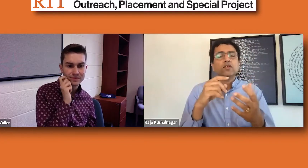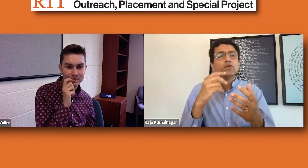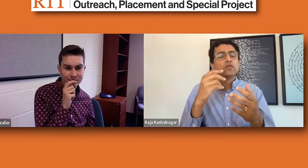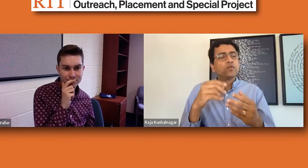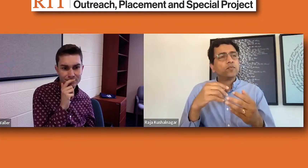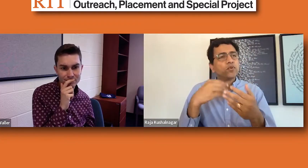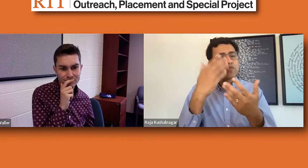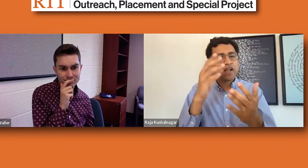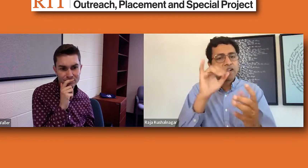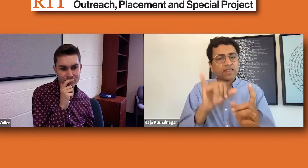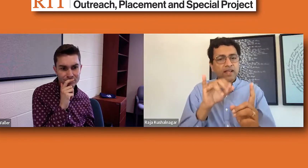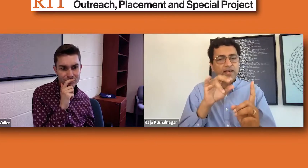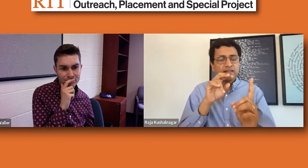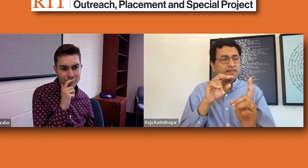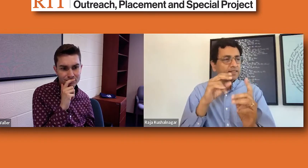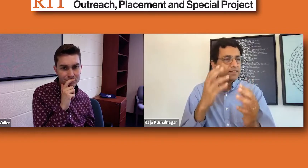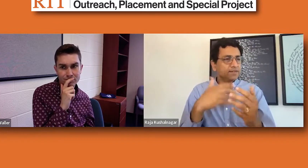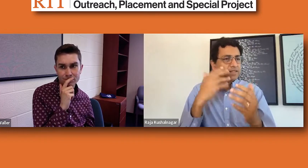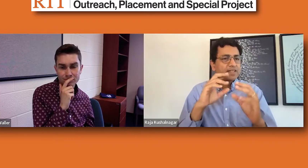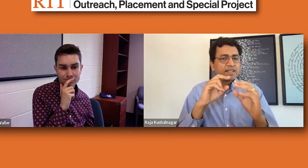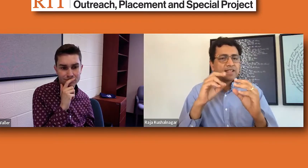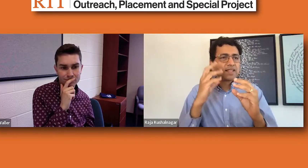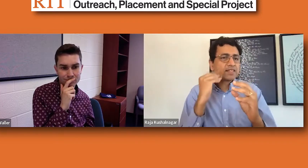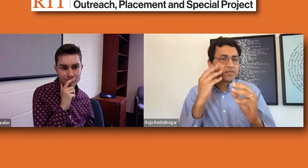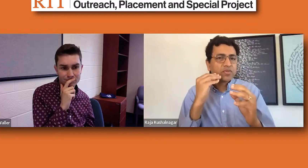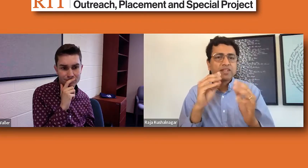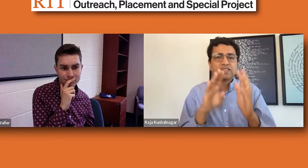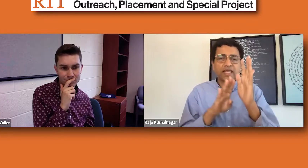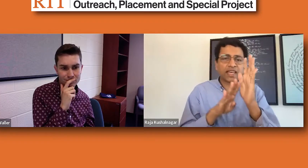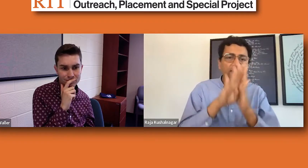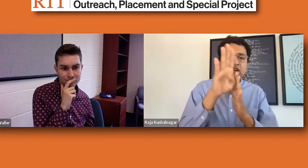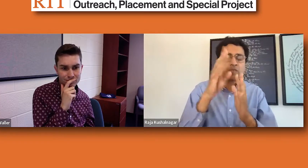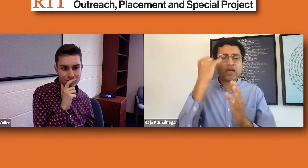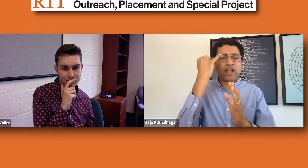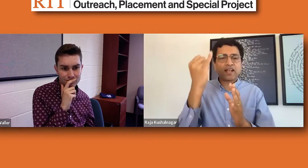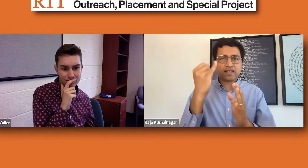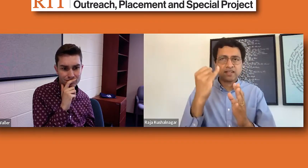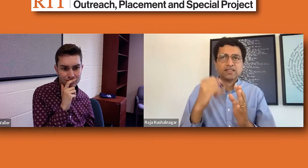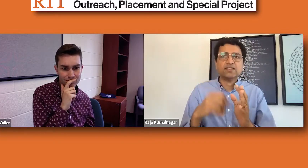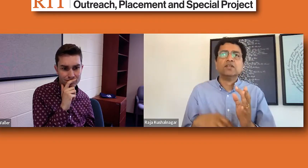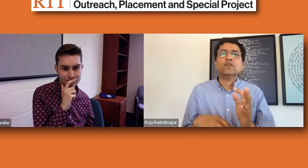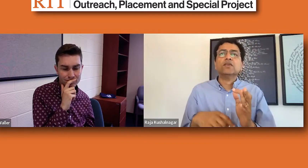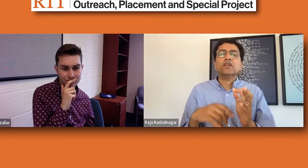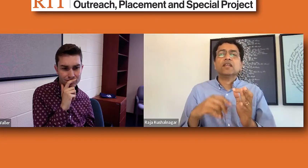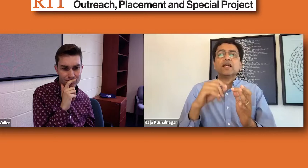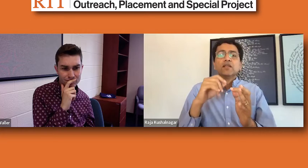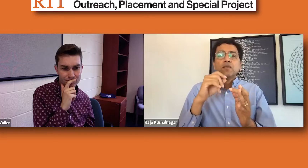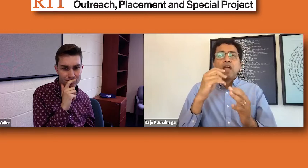in a group, because that critical mass of like minded and language users